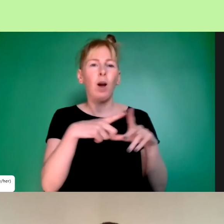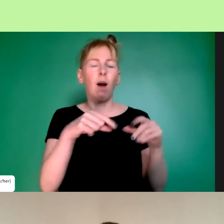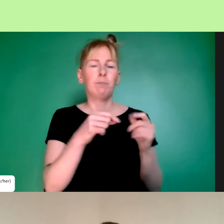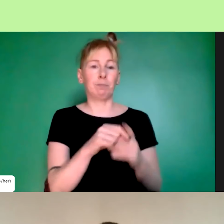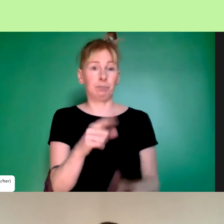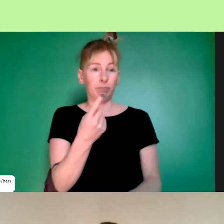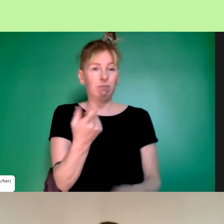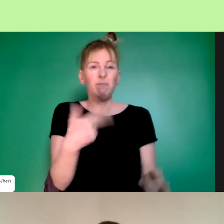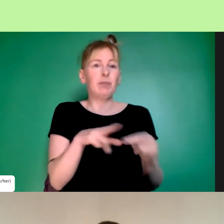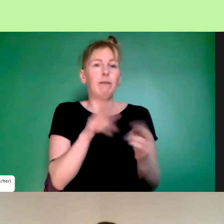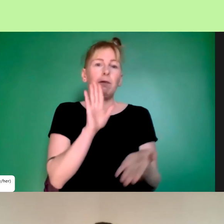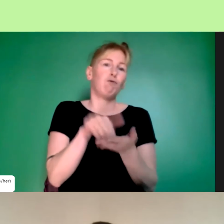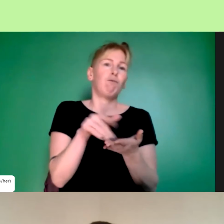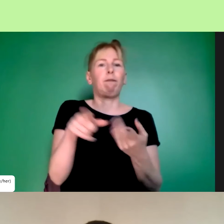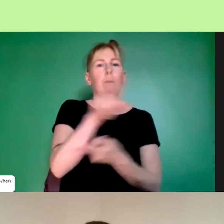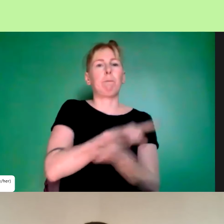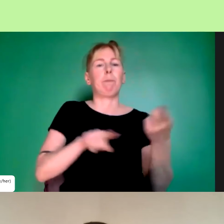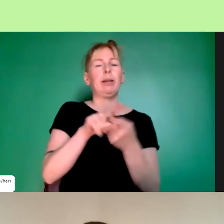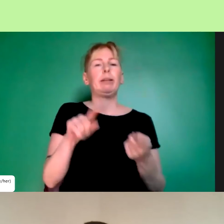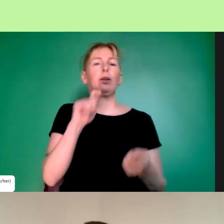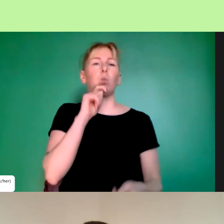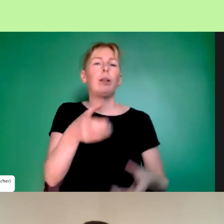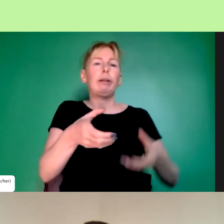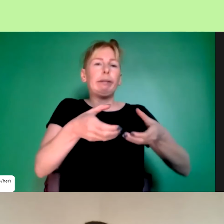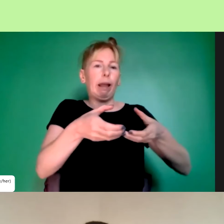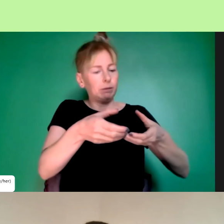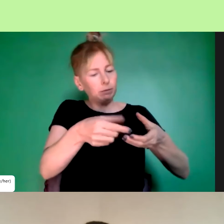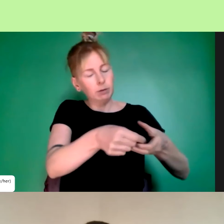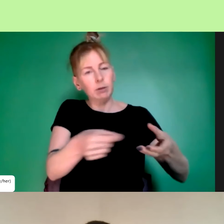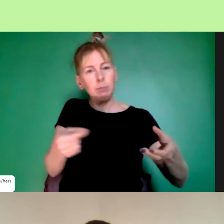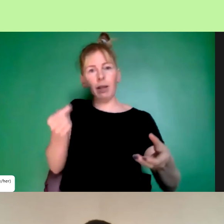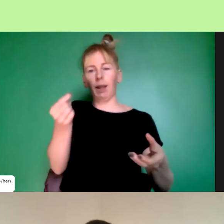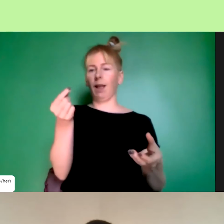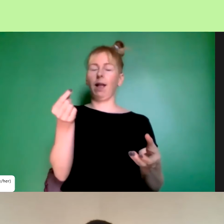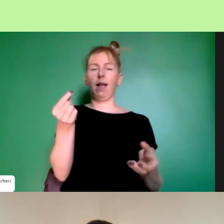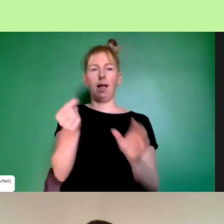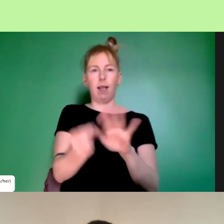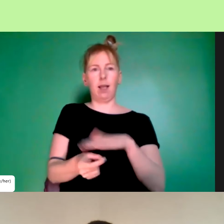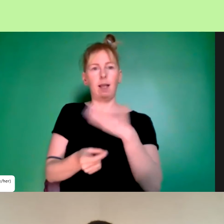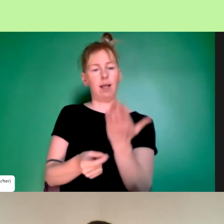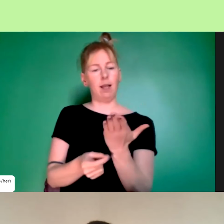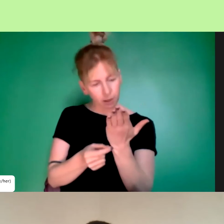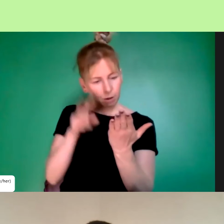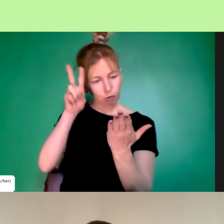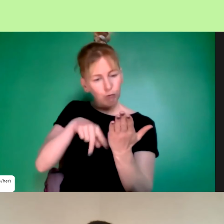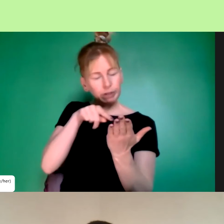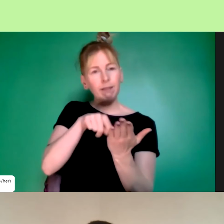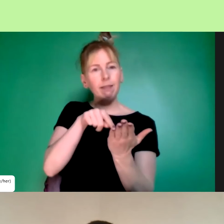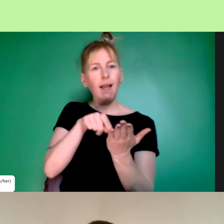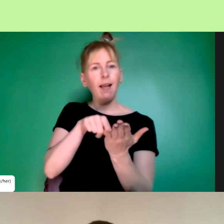the deck, and then read about whatever it is termination or conflict resolution as a way